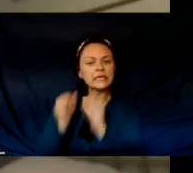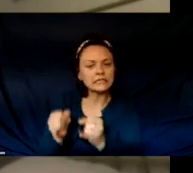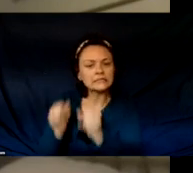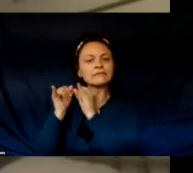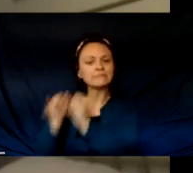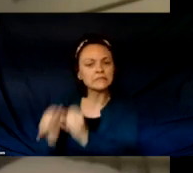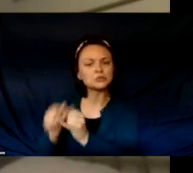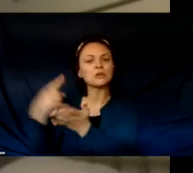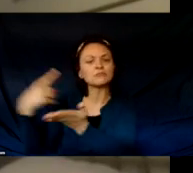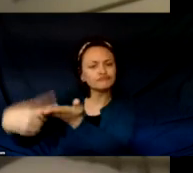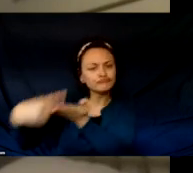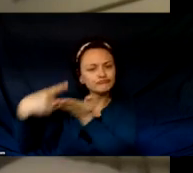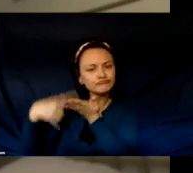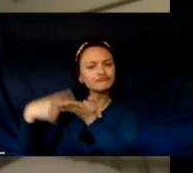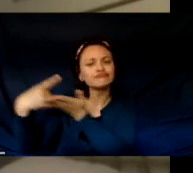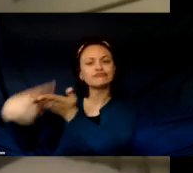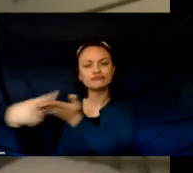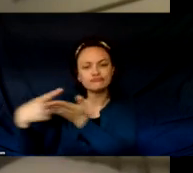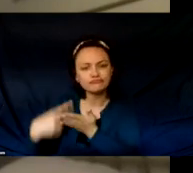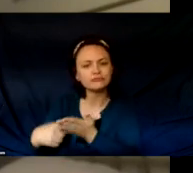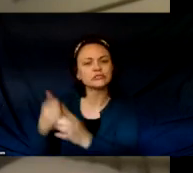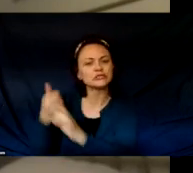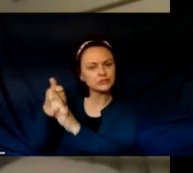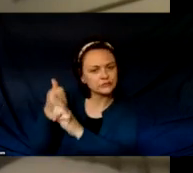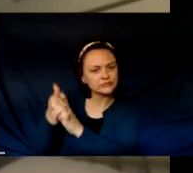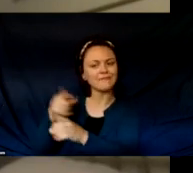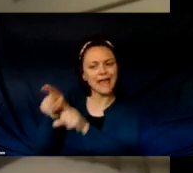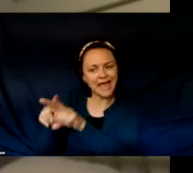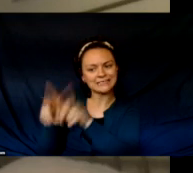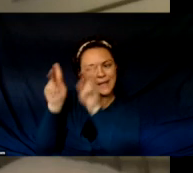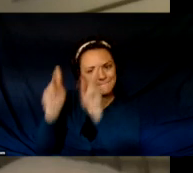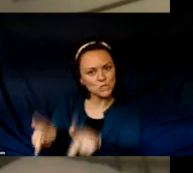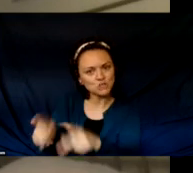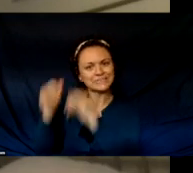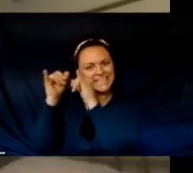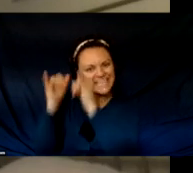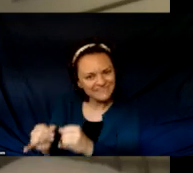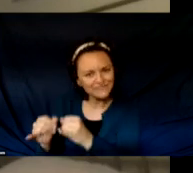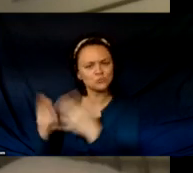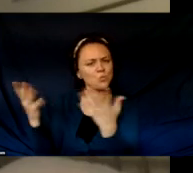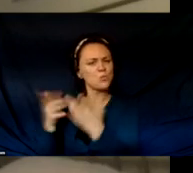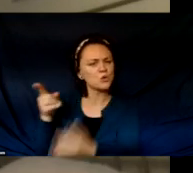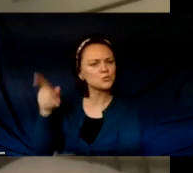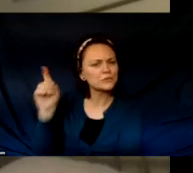and what they might need on an individual level. Because even if I'm a power wheelchair user,